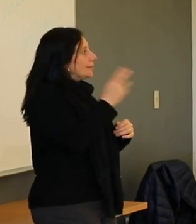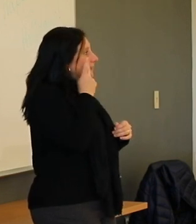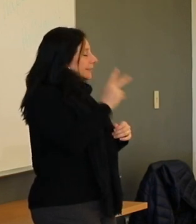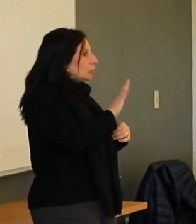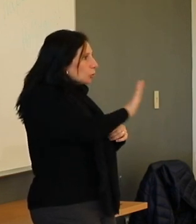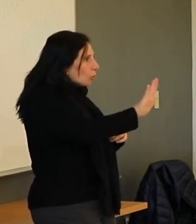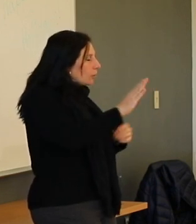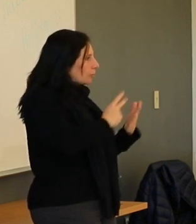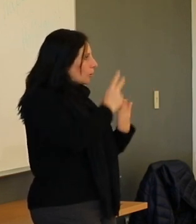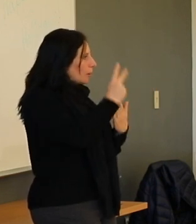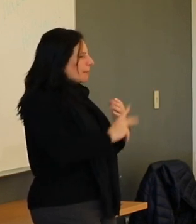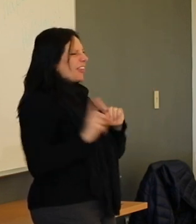I have a demo program here.